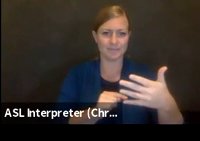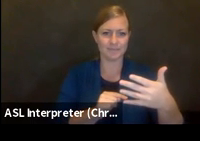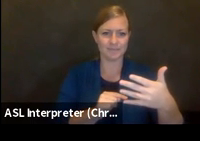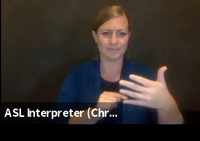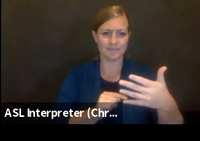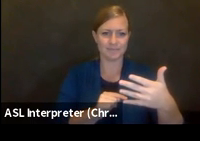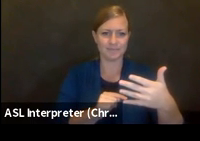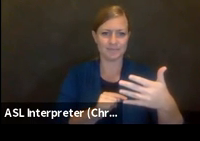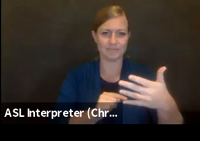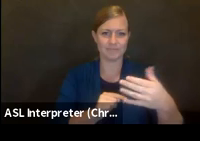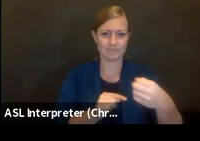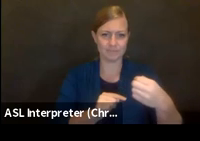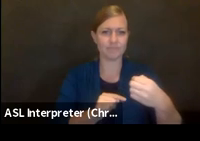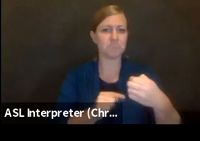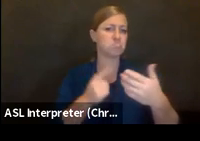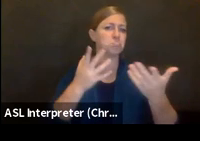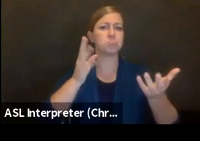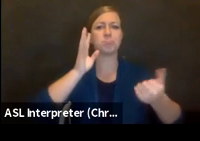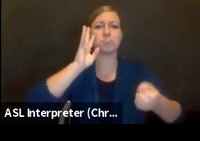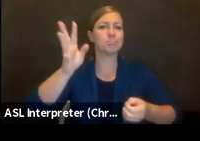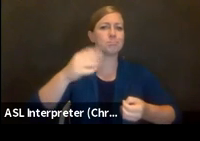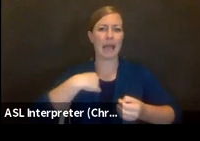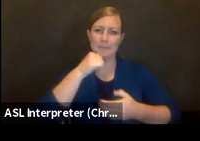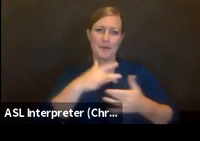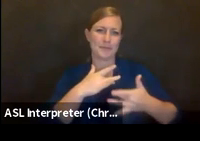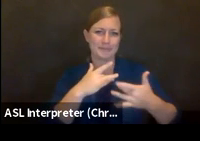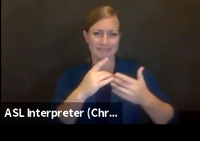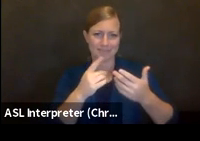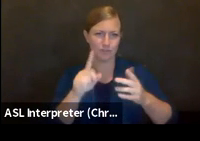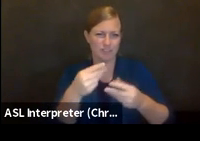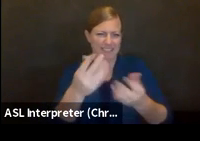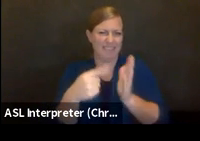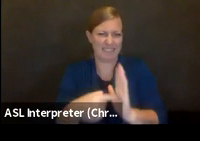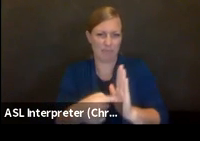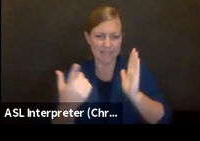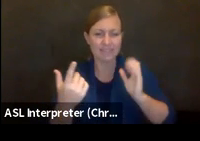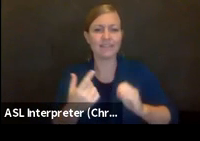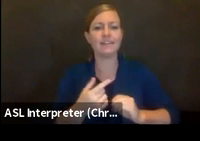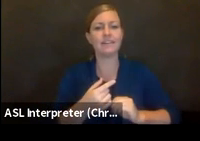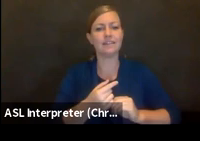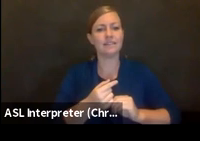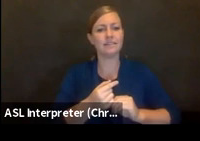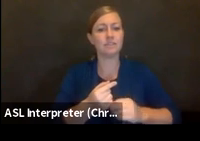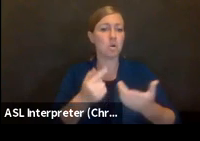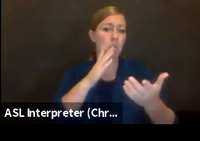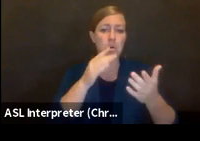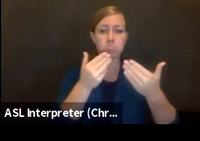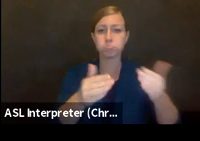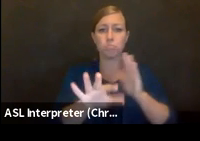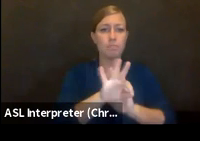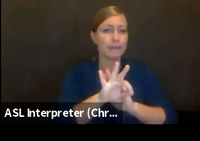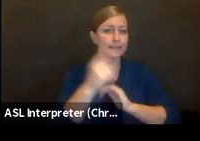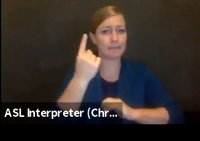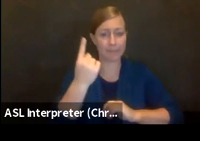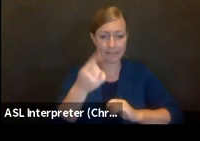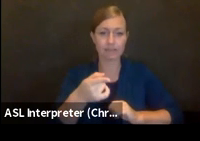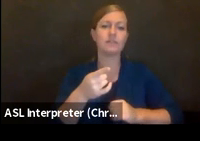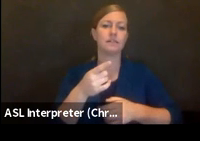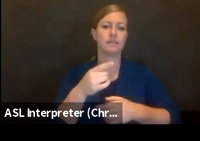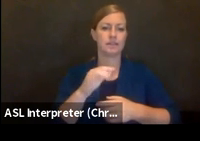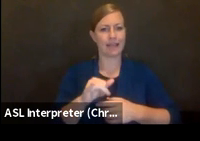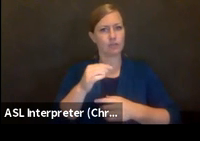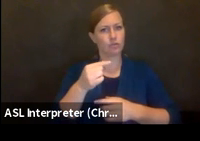ESD 189 - Amy Colburn: Let's see, I'm just gonna, I'm not too worried about what I pick. I just want you all to see what options come up. So I'm just going to pick something. So this is a Google Doc, and I'm going to say attach